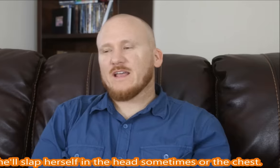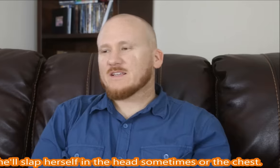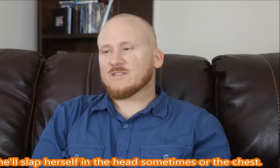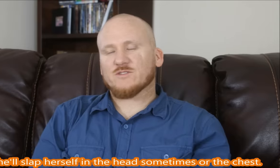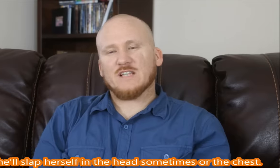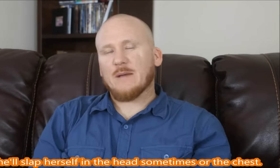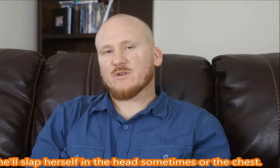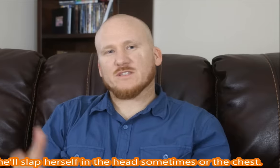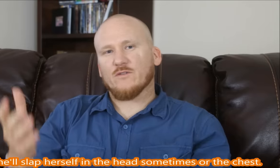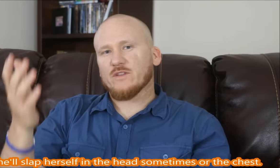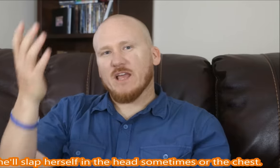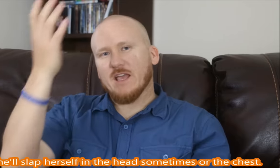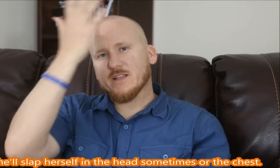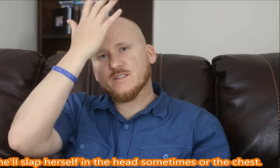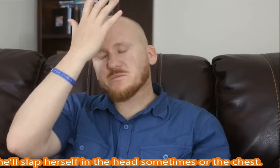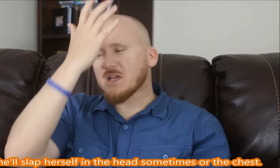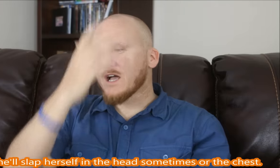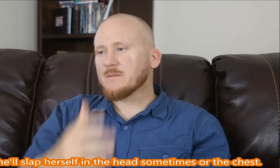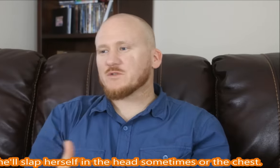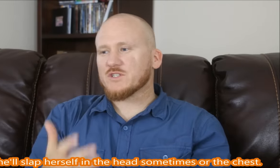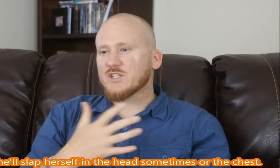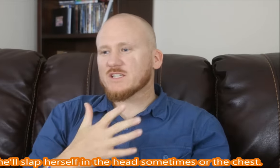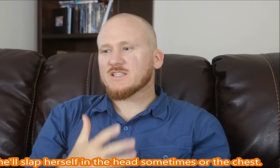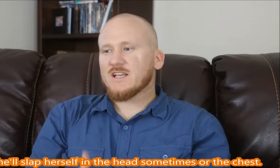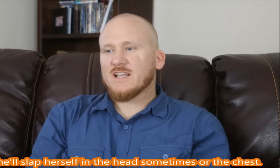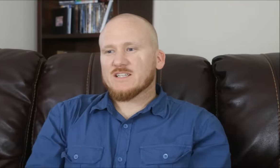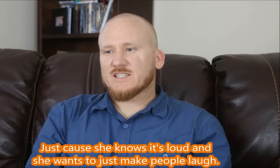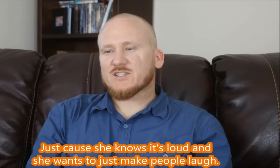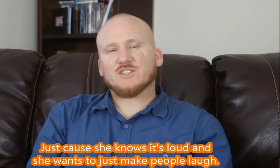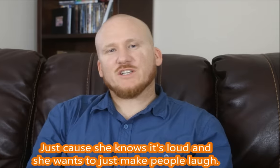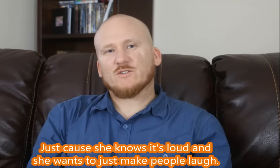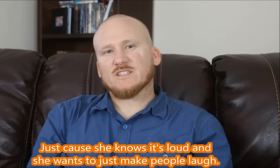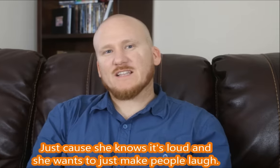she'll slap herself in the head sometimes reject just cuz she knows us